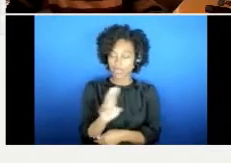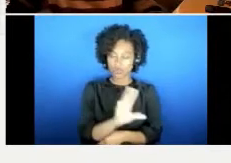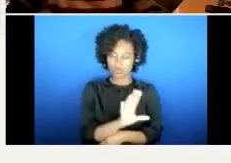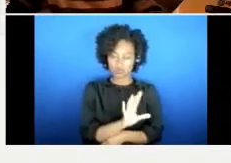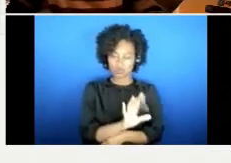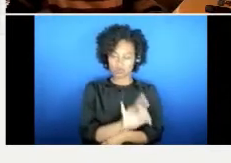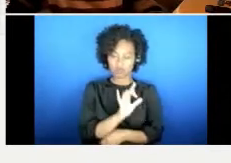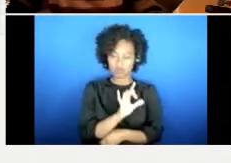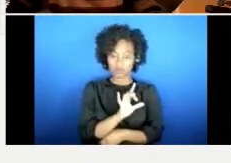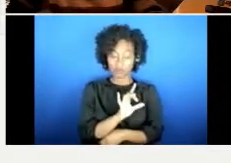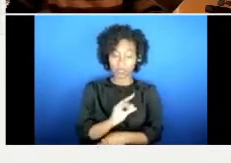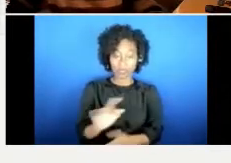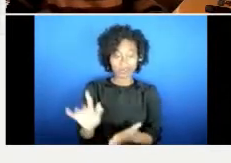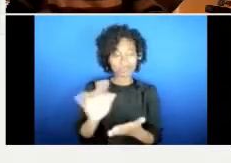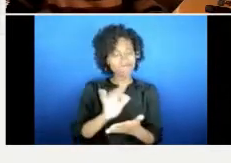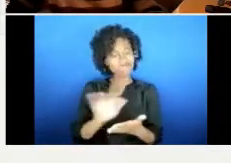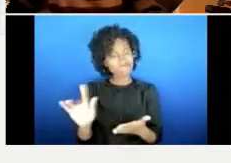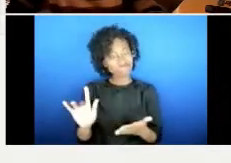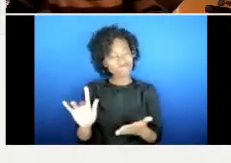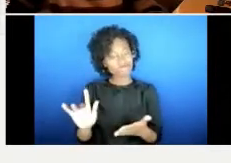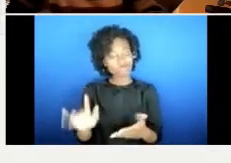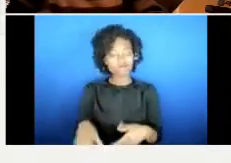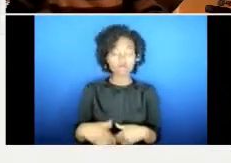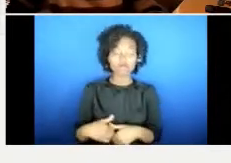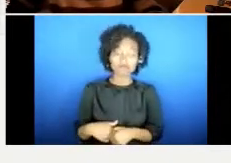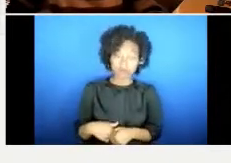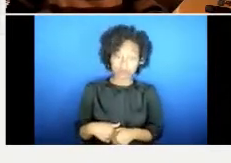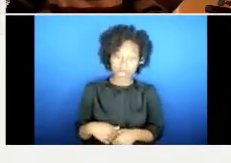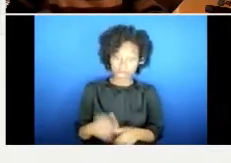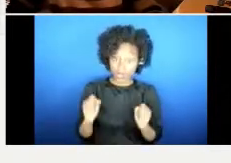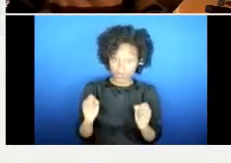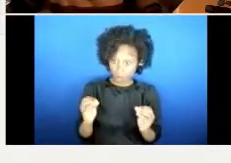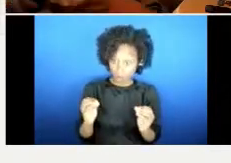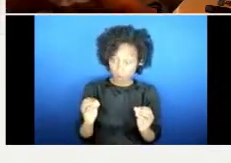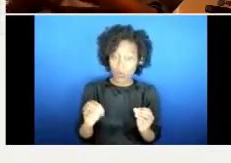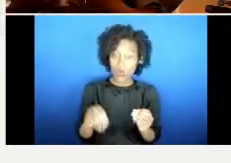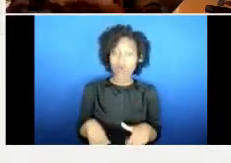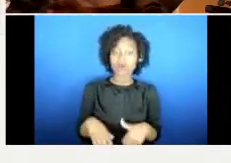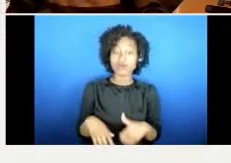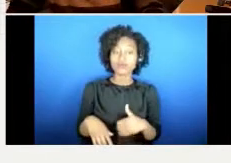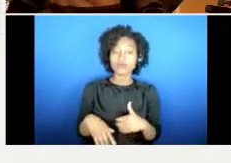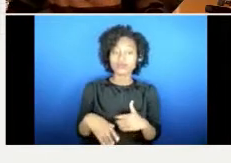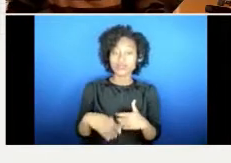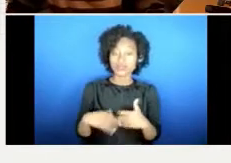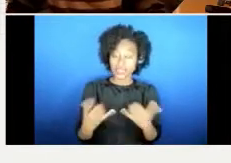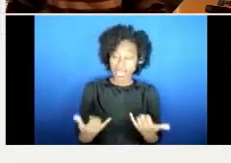is nothing. 14:11:11 So there, I'm going to show you how